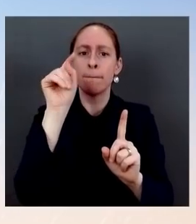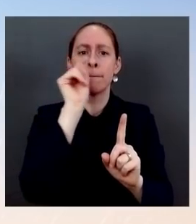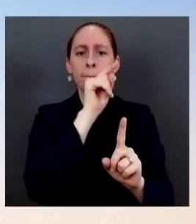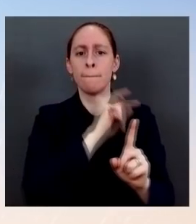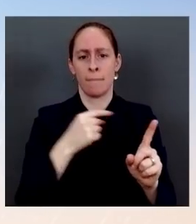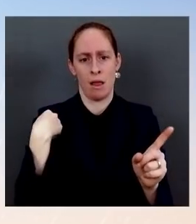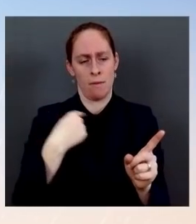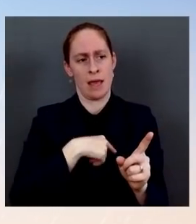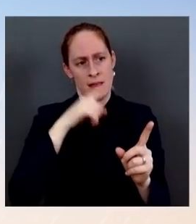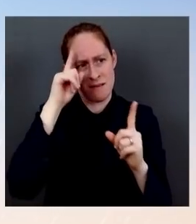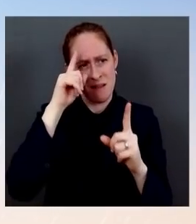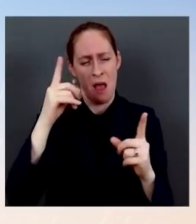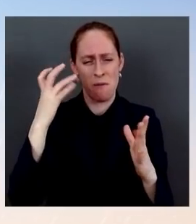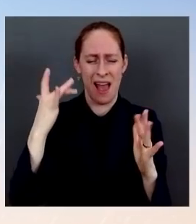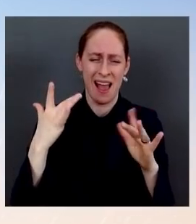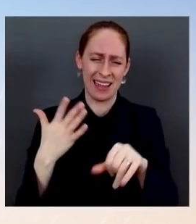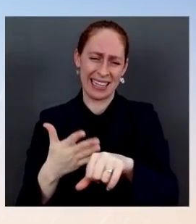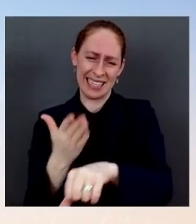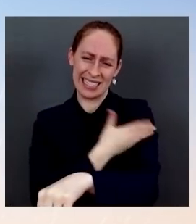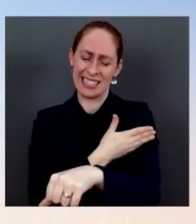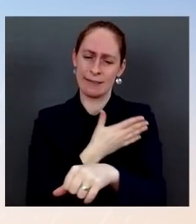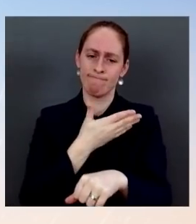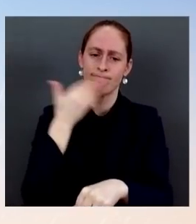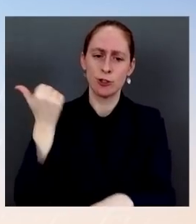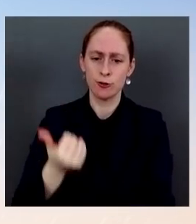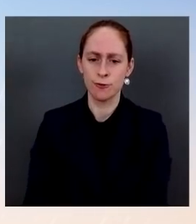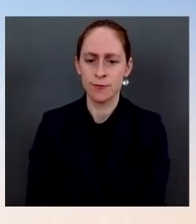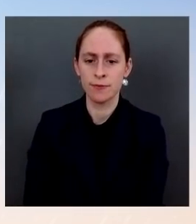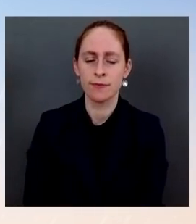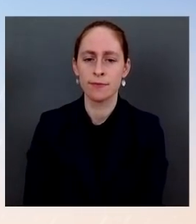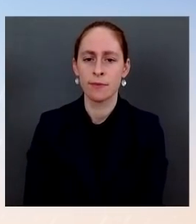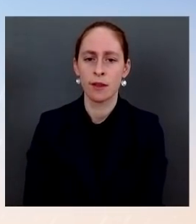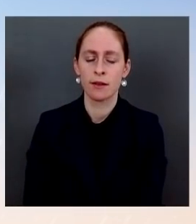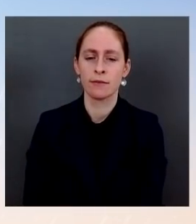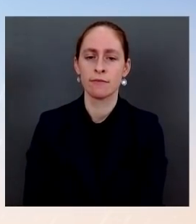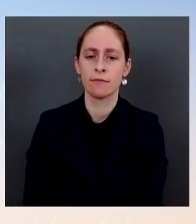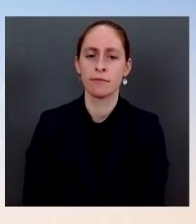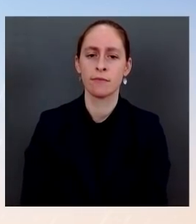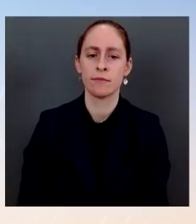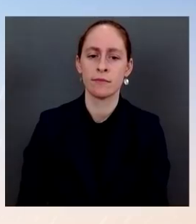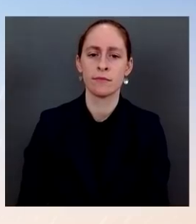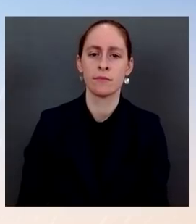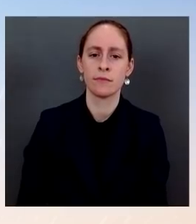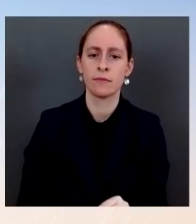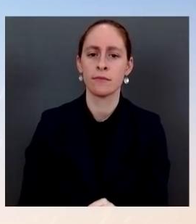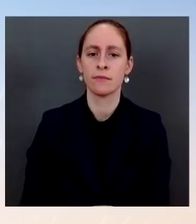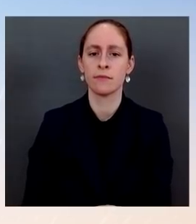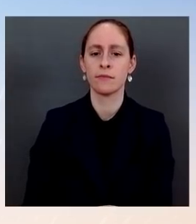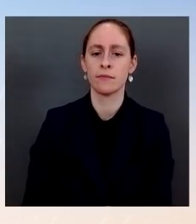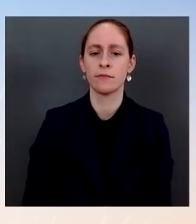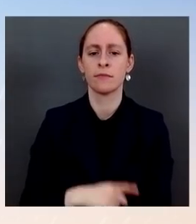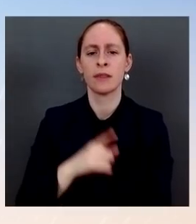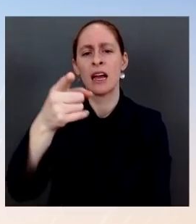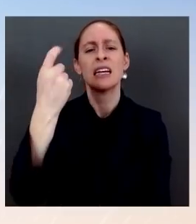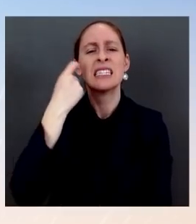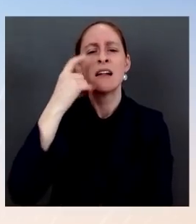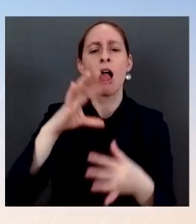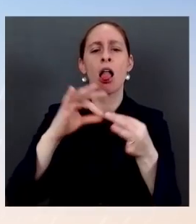that people can go to starting next week. There are a lot of Obama alum that work here. Is anybody that was involved -- Ms. Psaki: Don't know any of them.